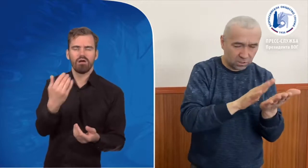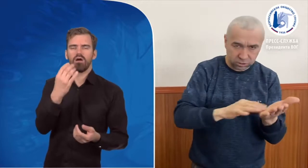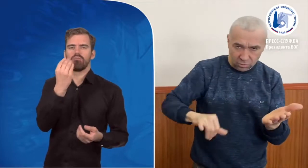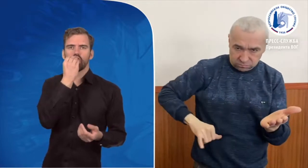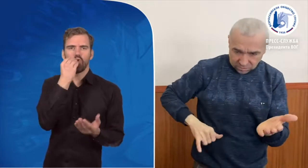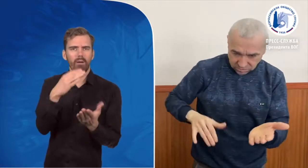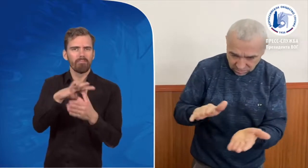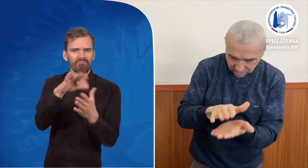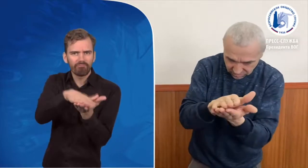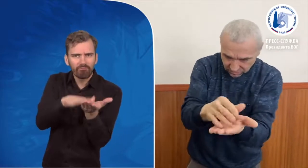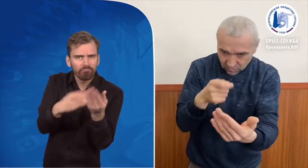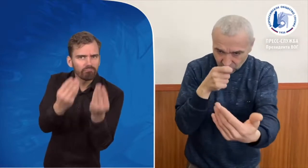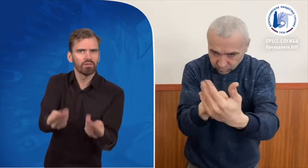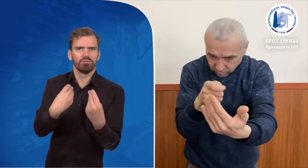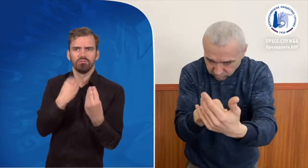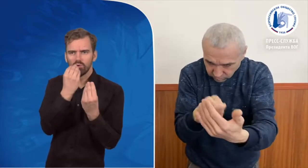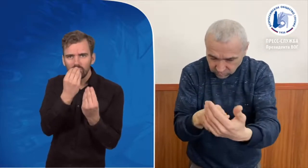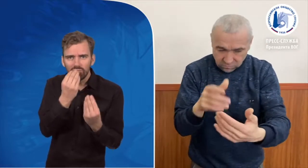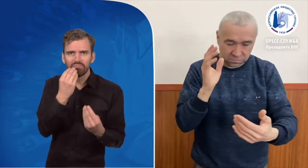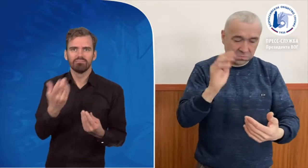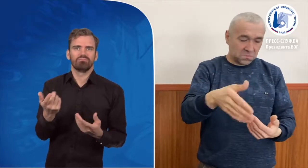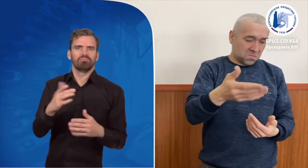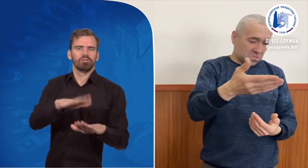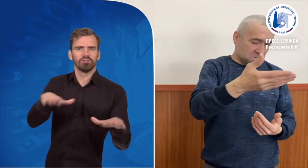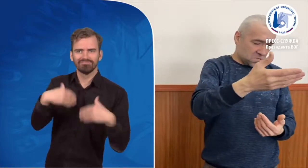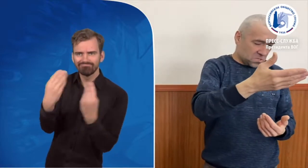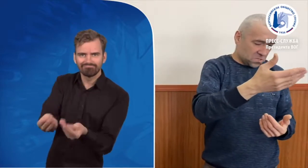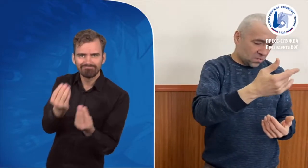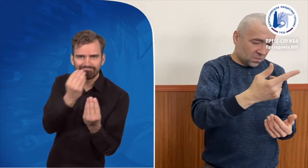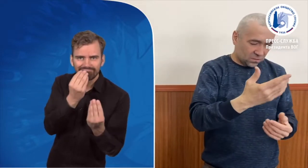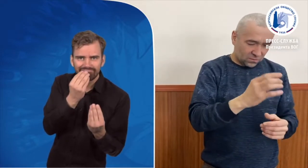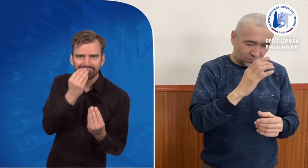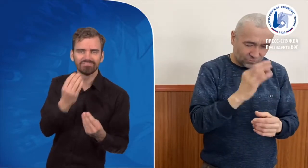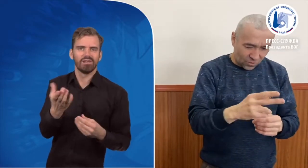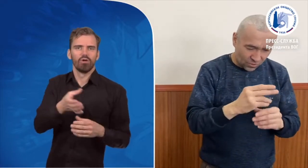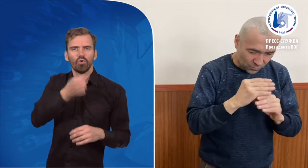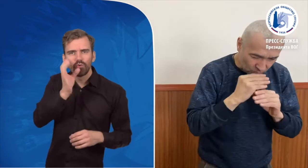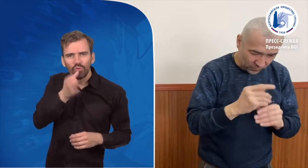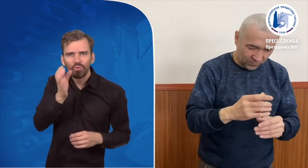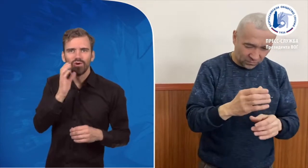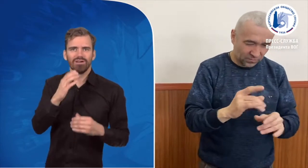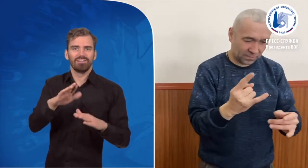at the border of Russia. At the customs of Russia, after the check, we were treated very carefully,